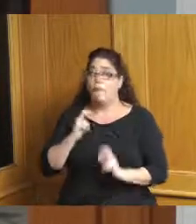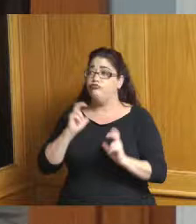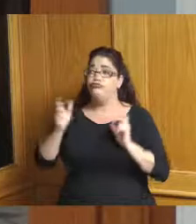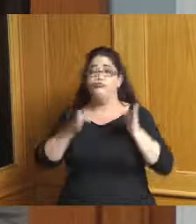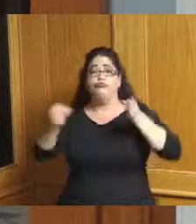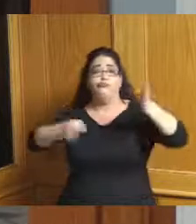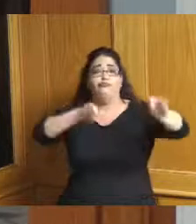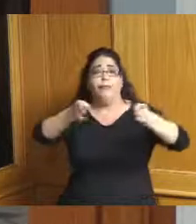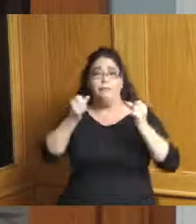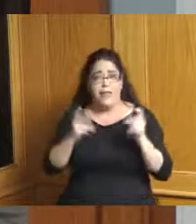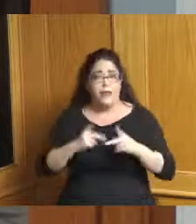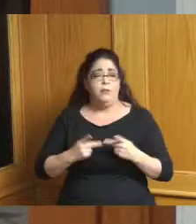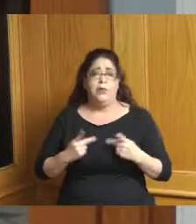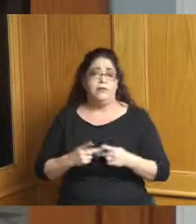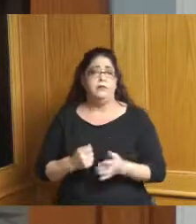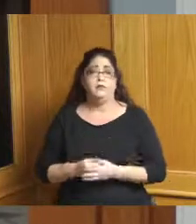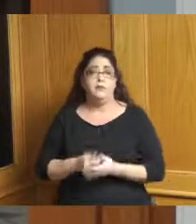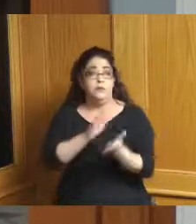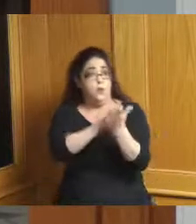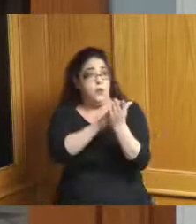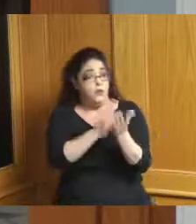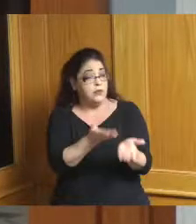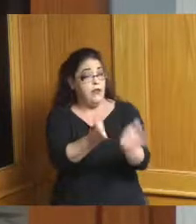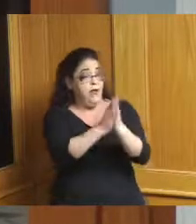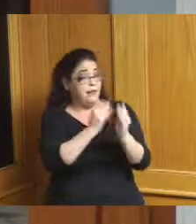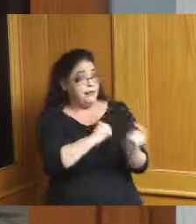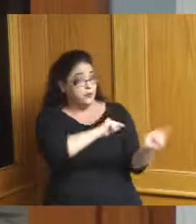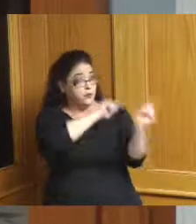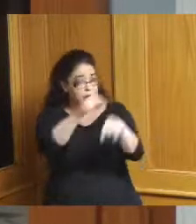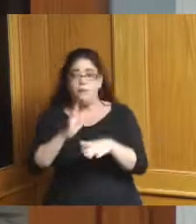many schools have requested us come and we are providing vaccination right there at the school